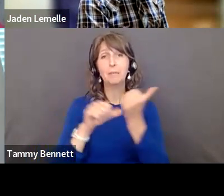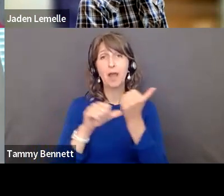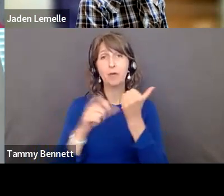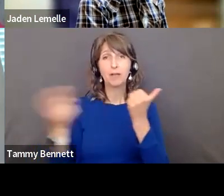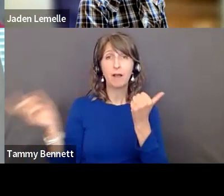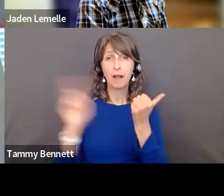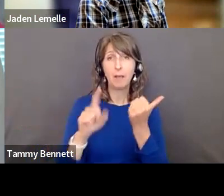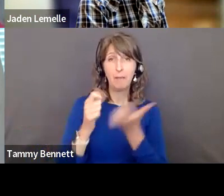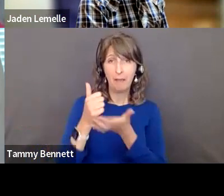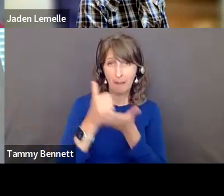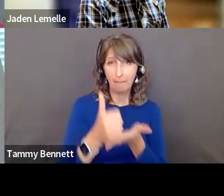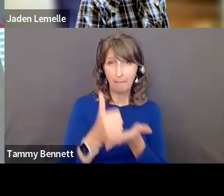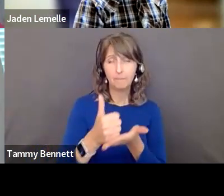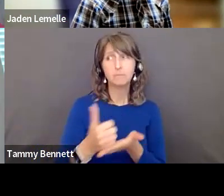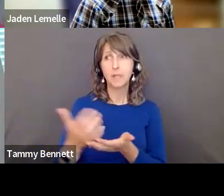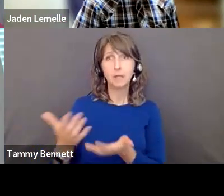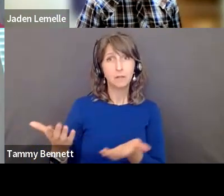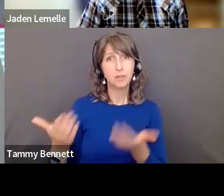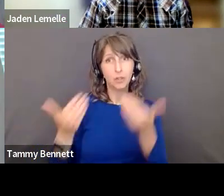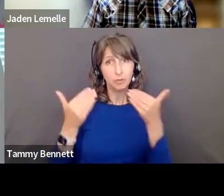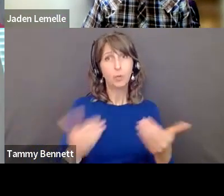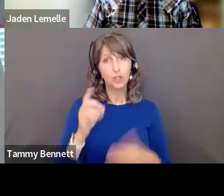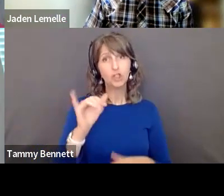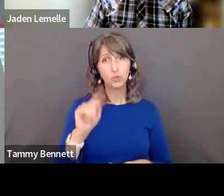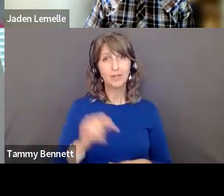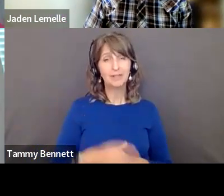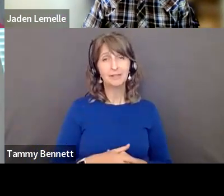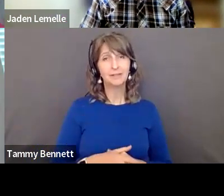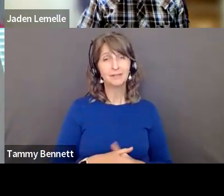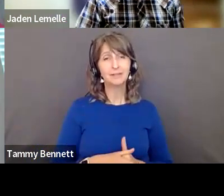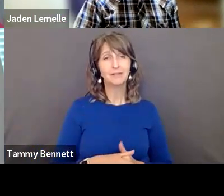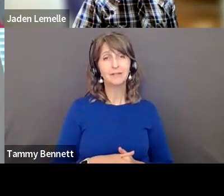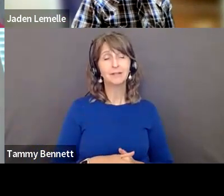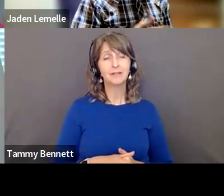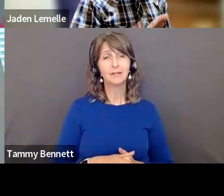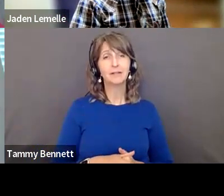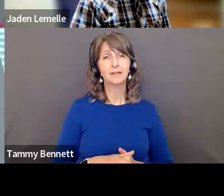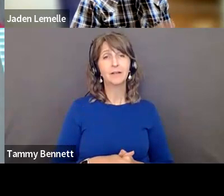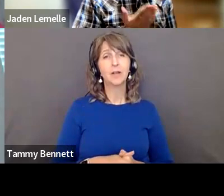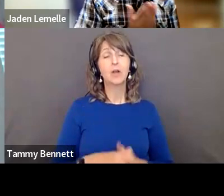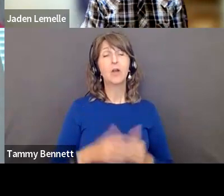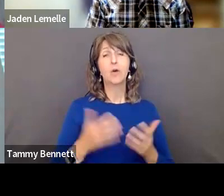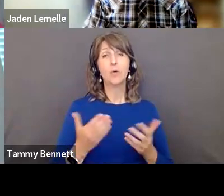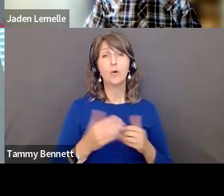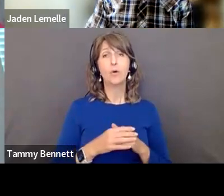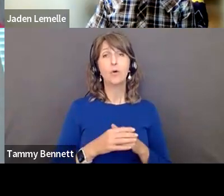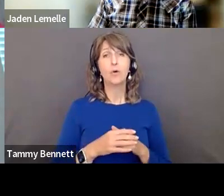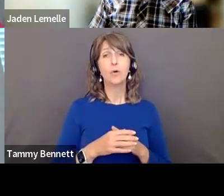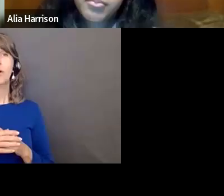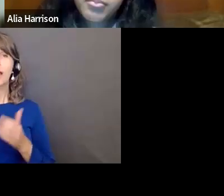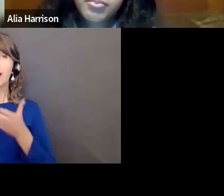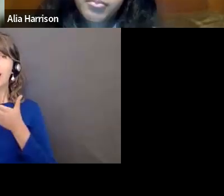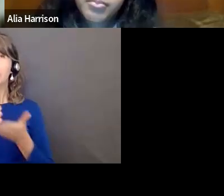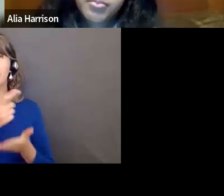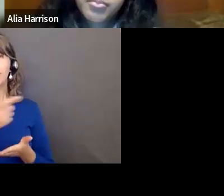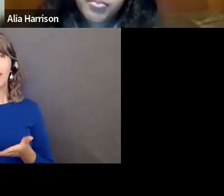Please do. Like, without any questions ask. Or do or help them do their homework based on the disabilities.